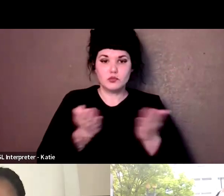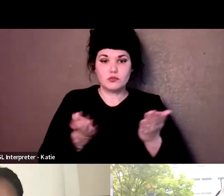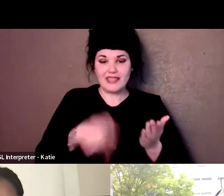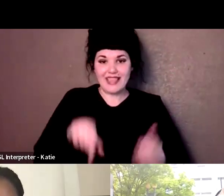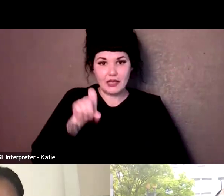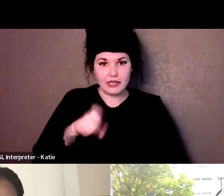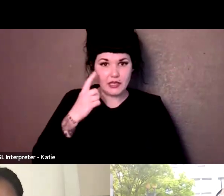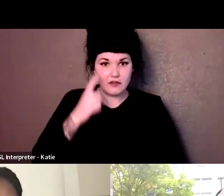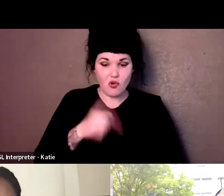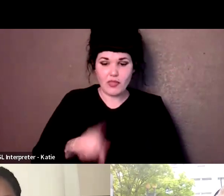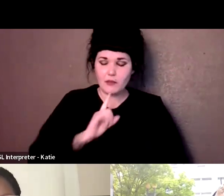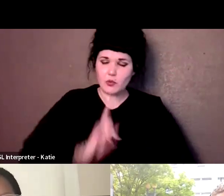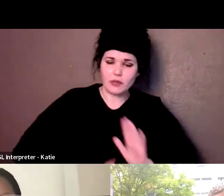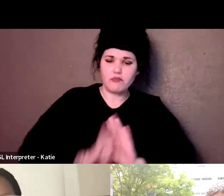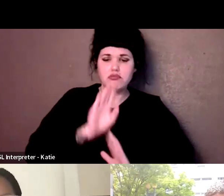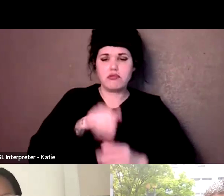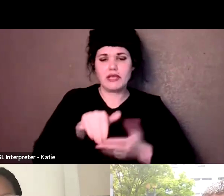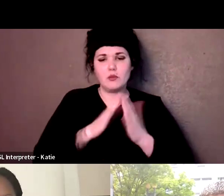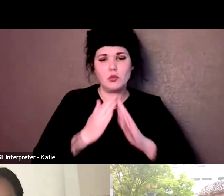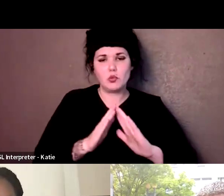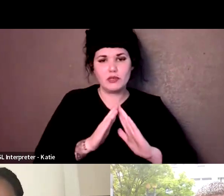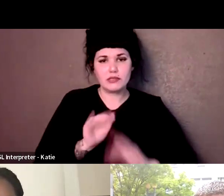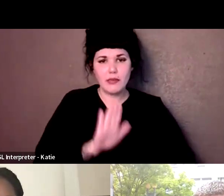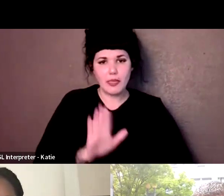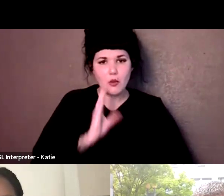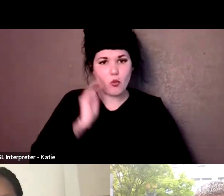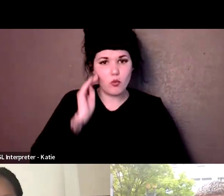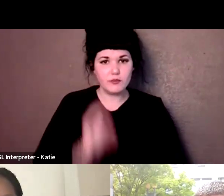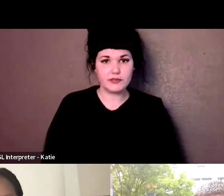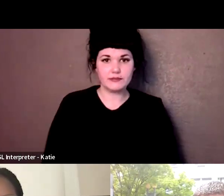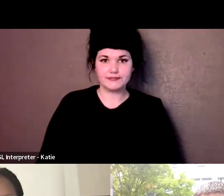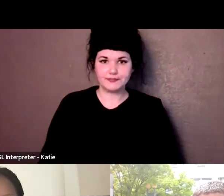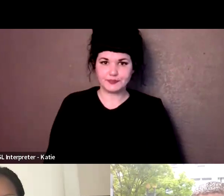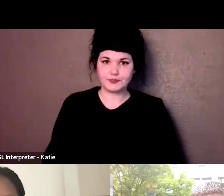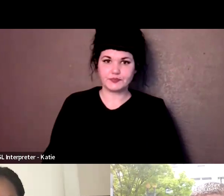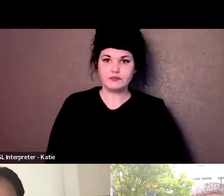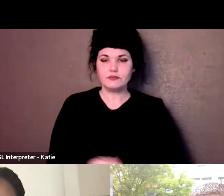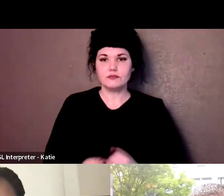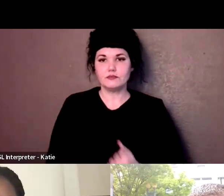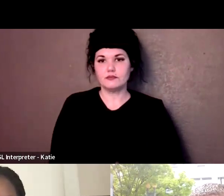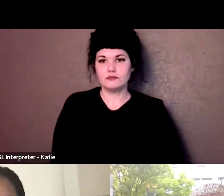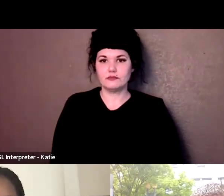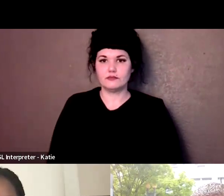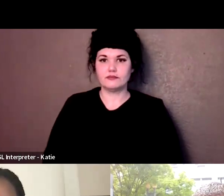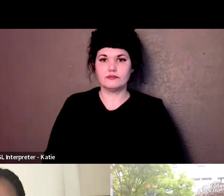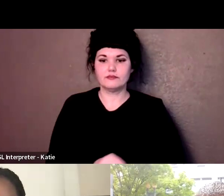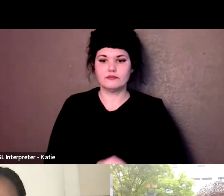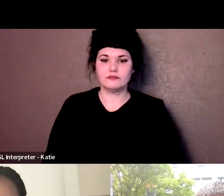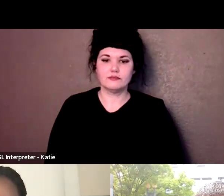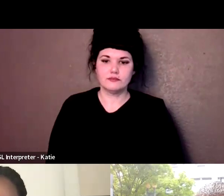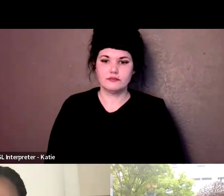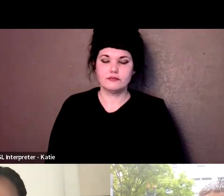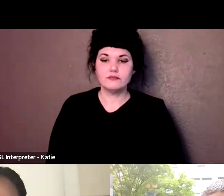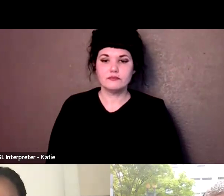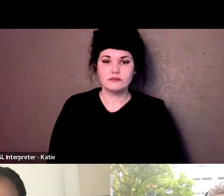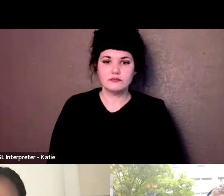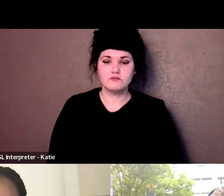communities and their homes. We understand that one's identity, whether it be racial identity,